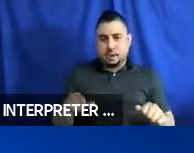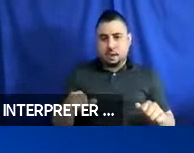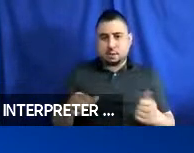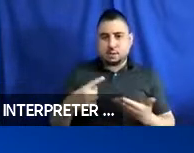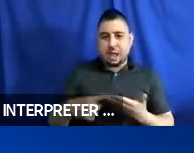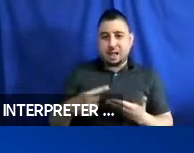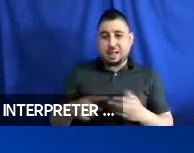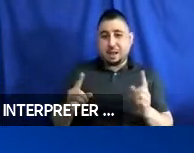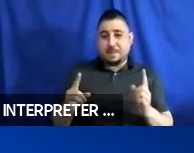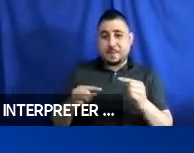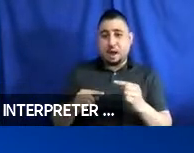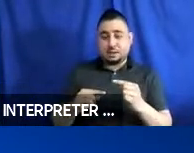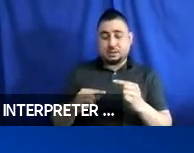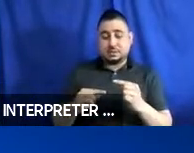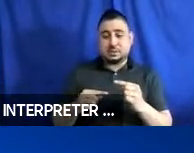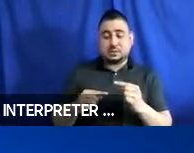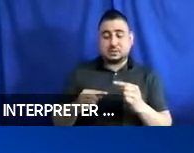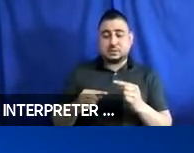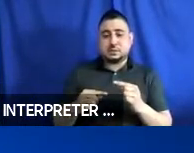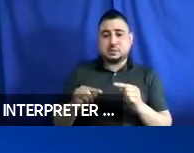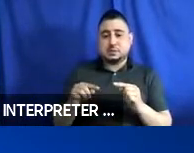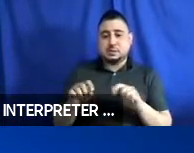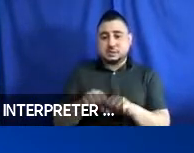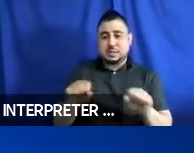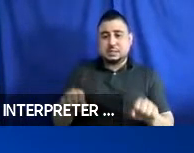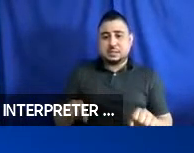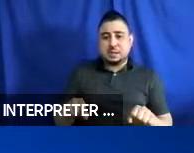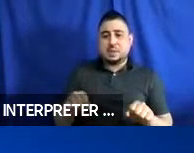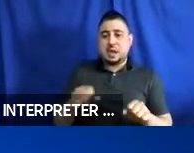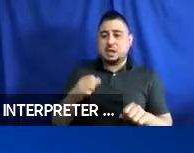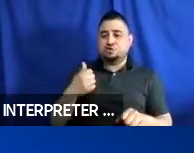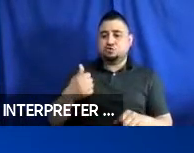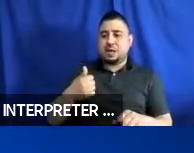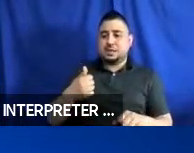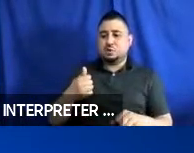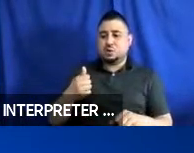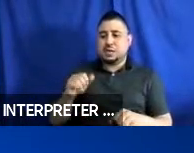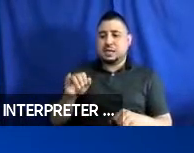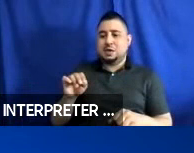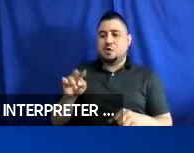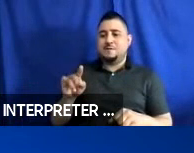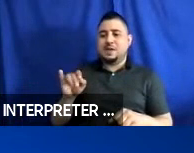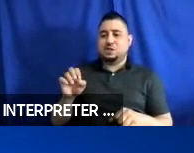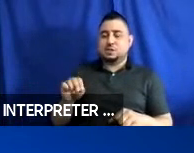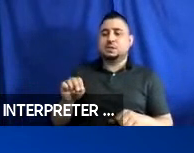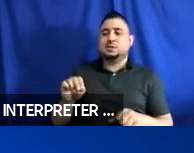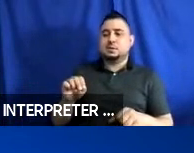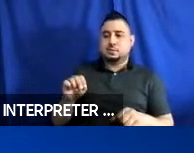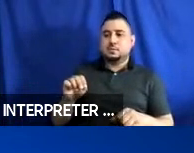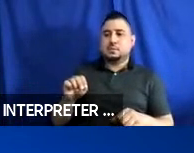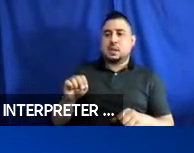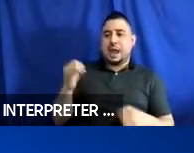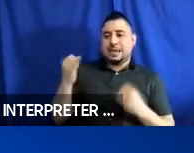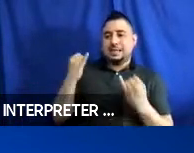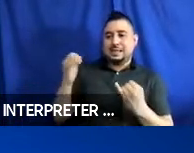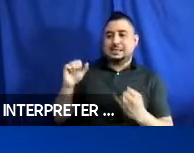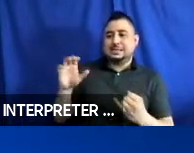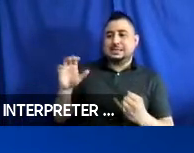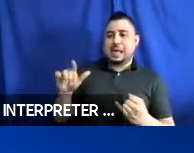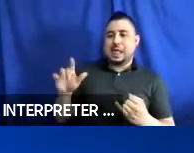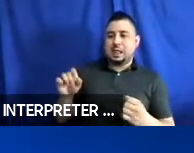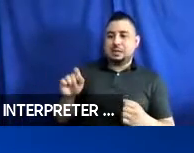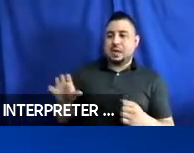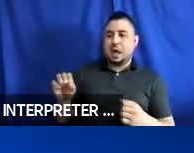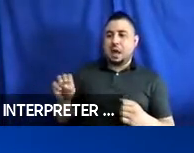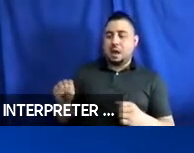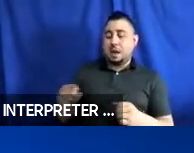box, dialogue system at: transportationinnovation.ideascale.com. If you need assistance with that program,